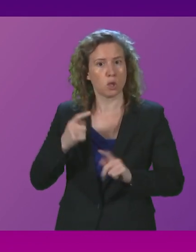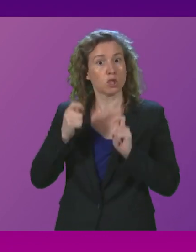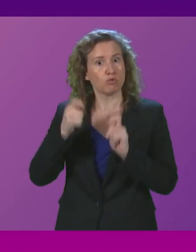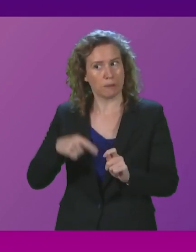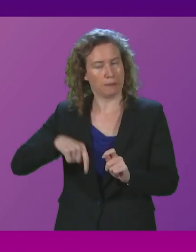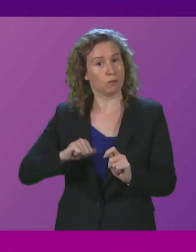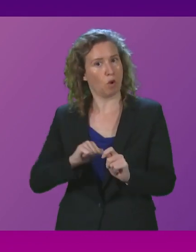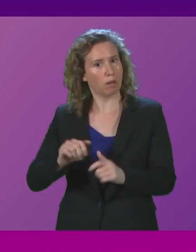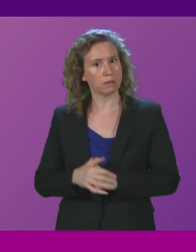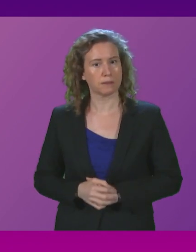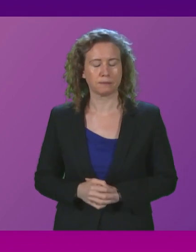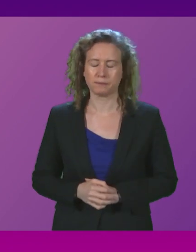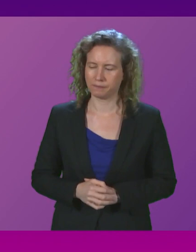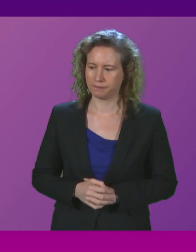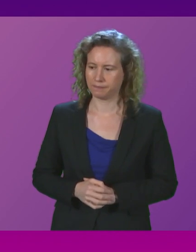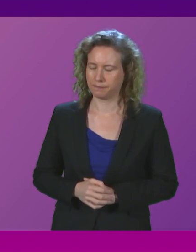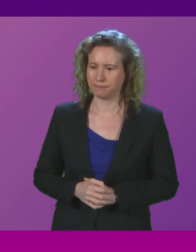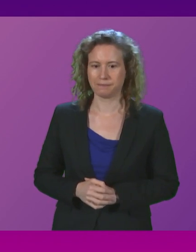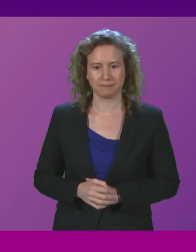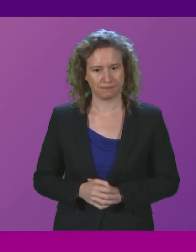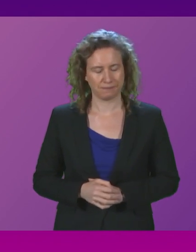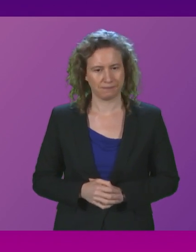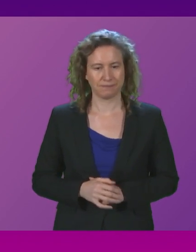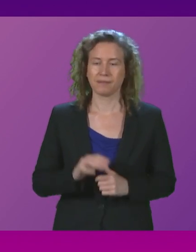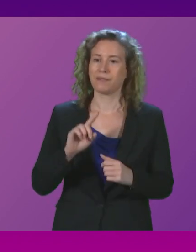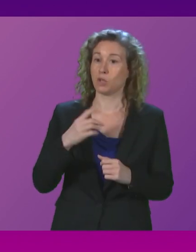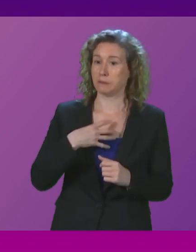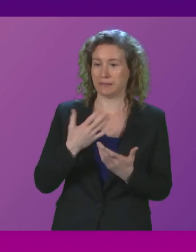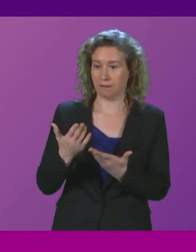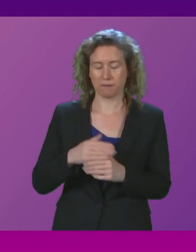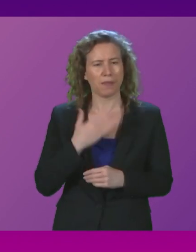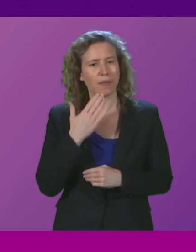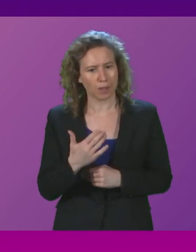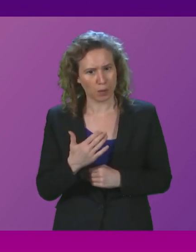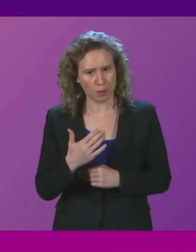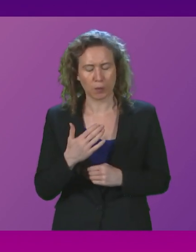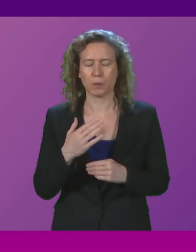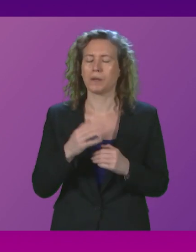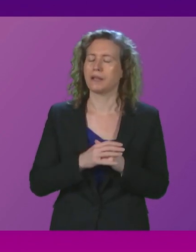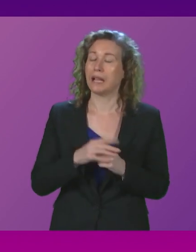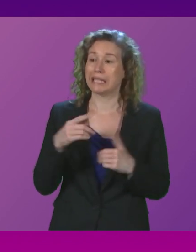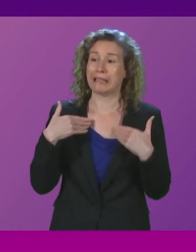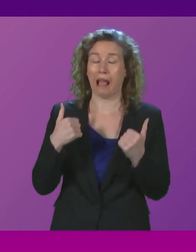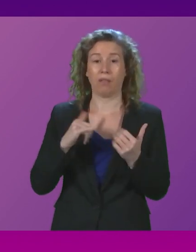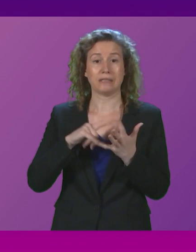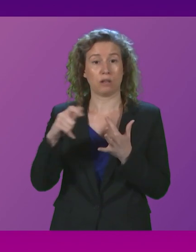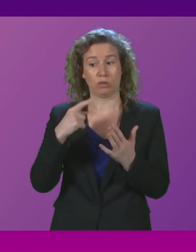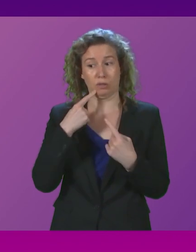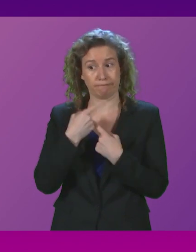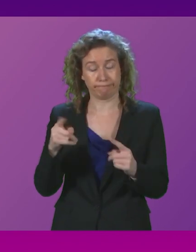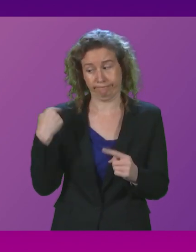As the Cabinet Secretary for Health and Social Care said earlier this week, the most recent